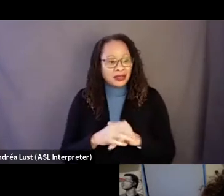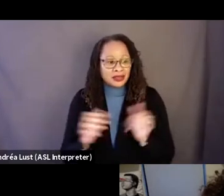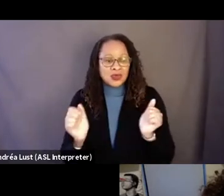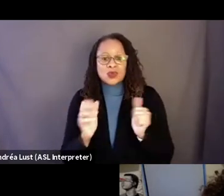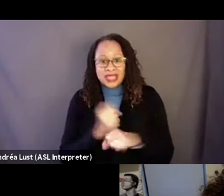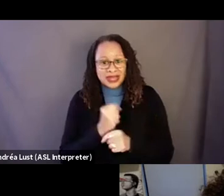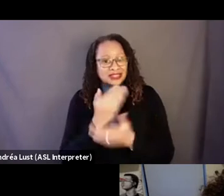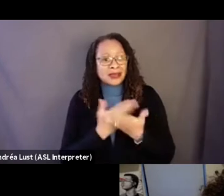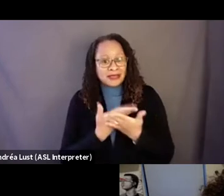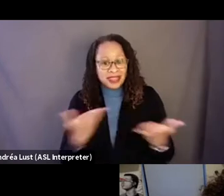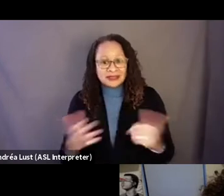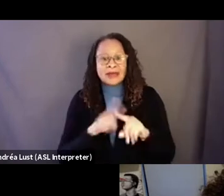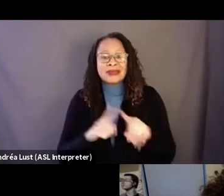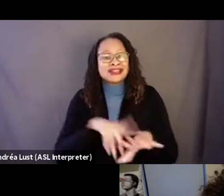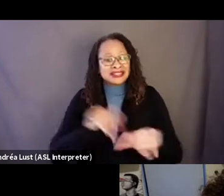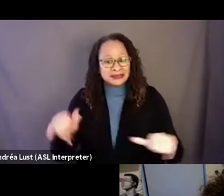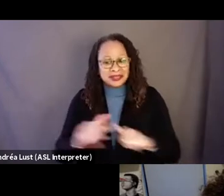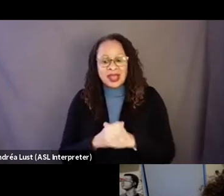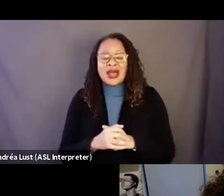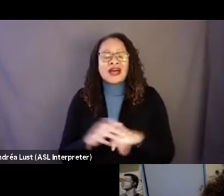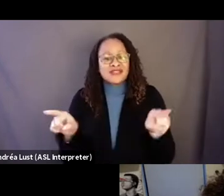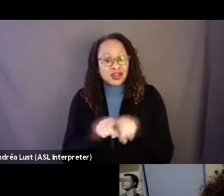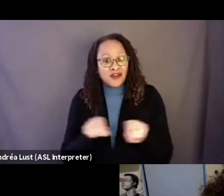But at the same time, they've also grown